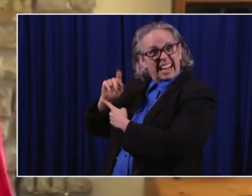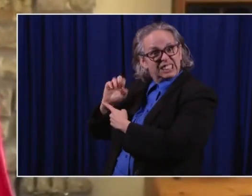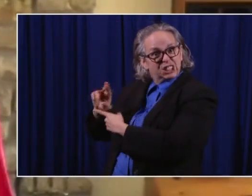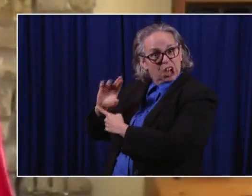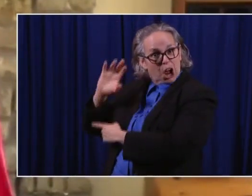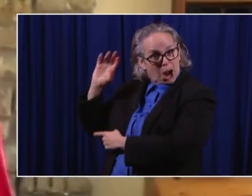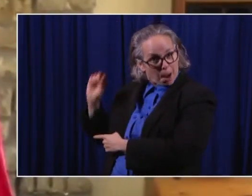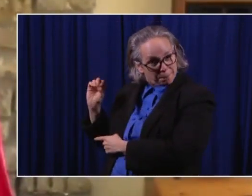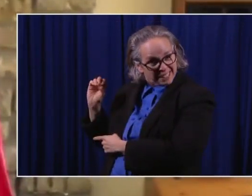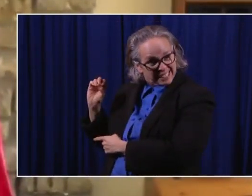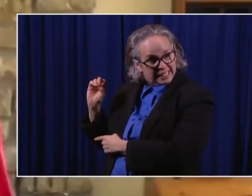PFIZER THE WEEK BEFORE.